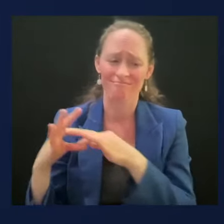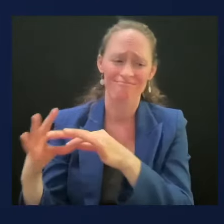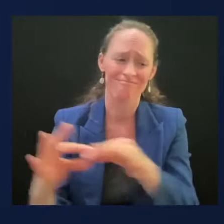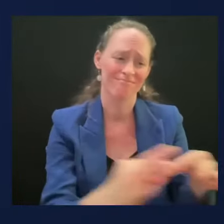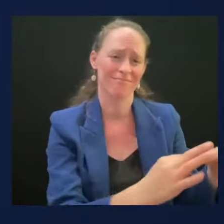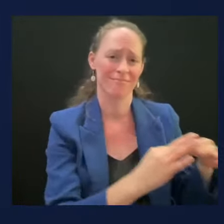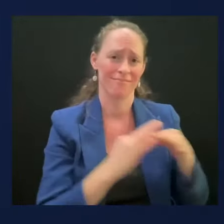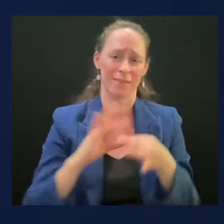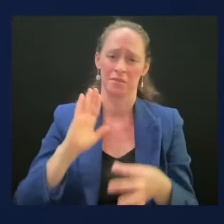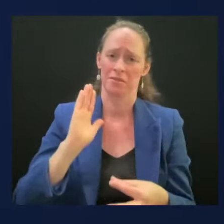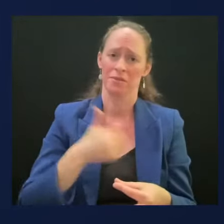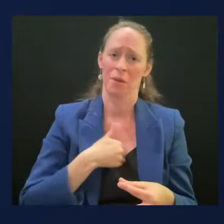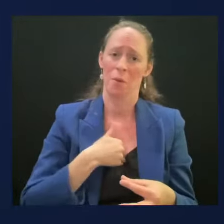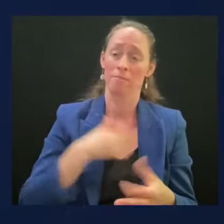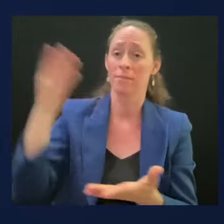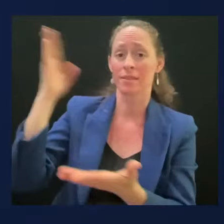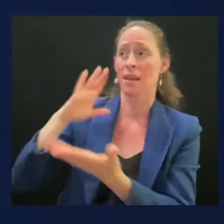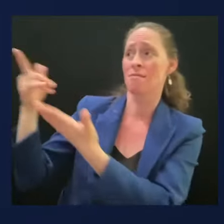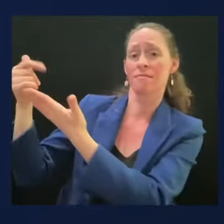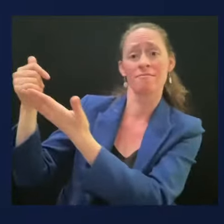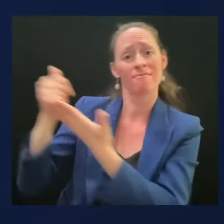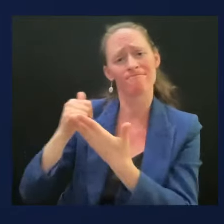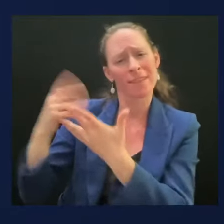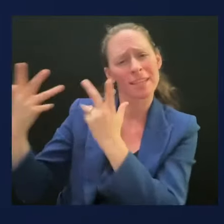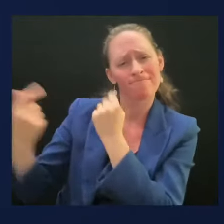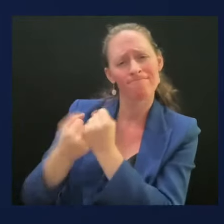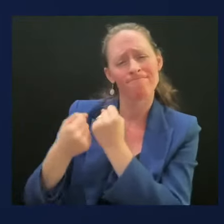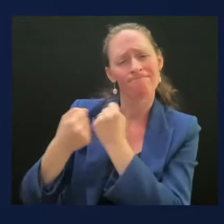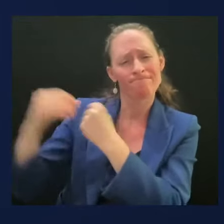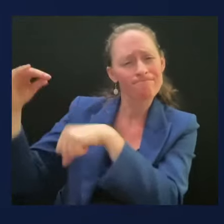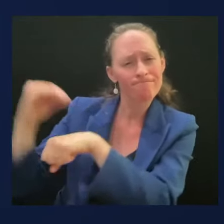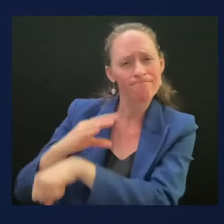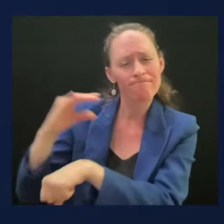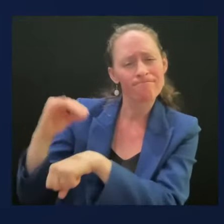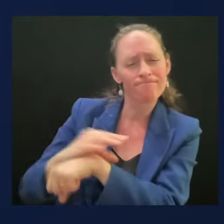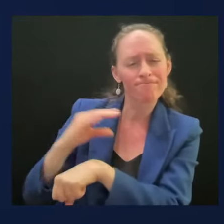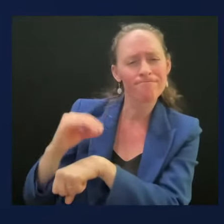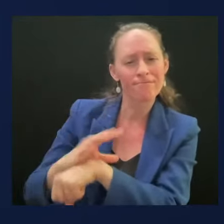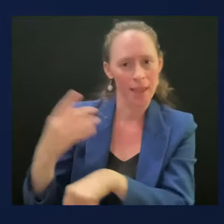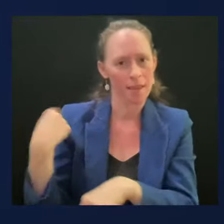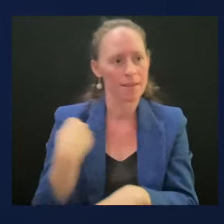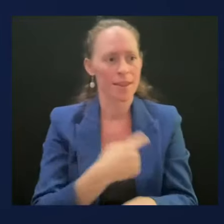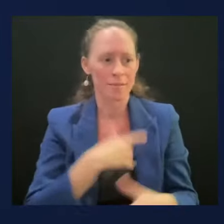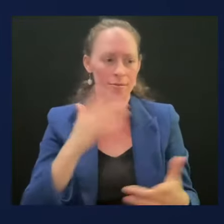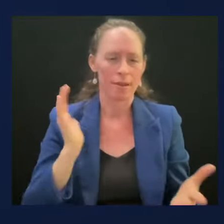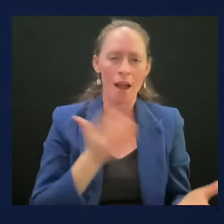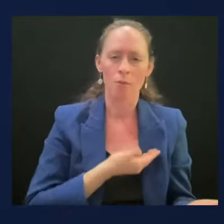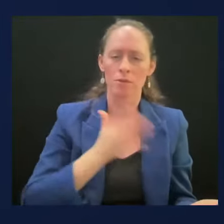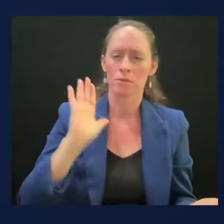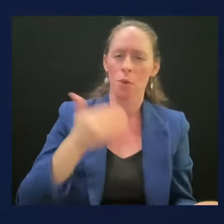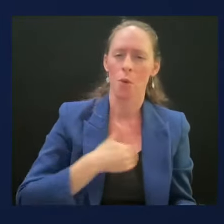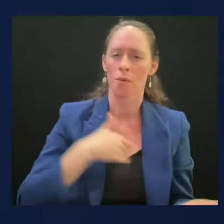preserve the souls of those that serve. With great expectation, I ask you to protect them now, wherever they may be.